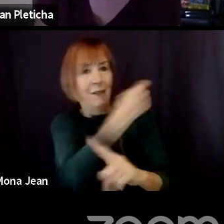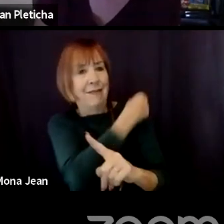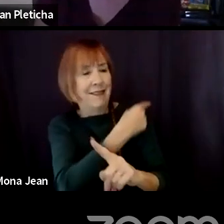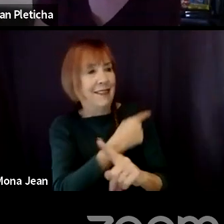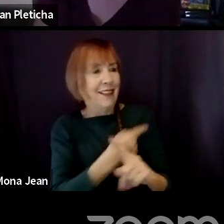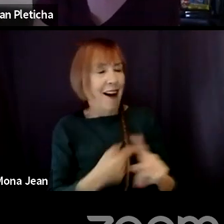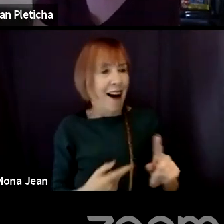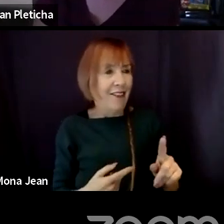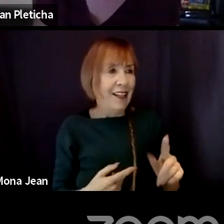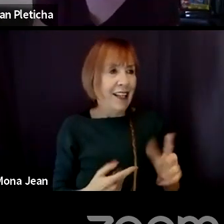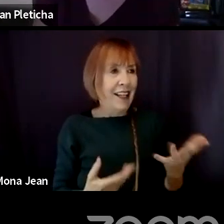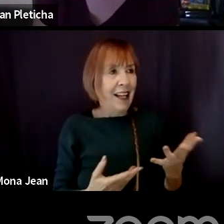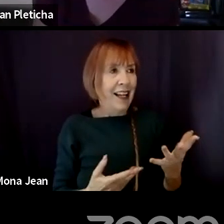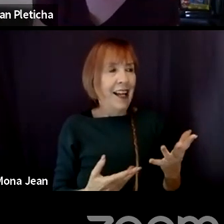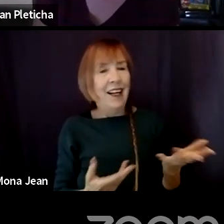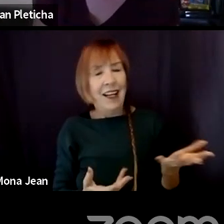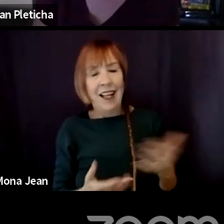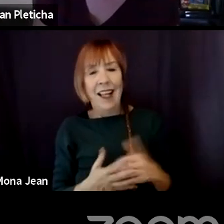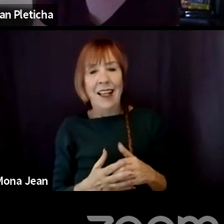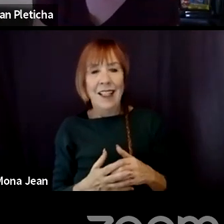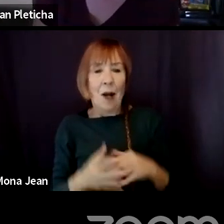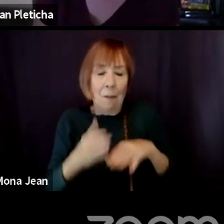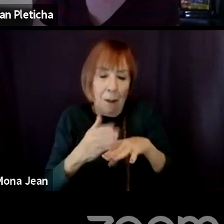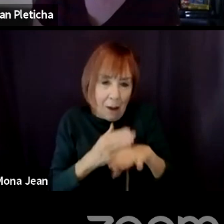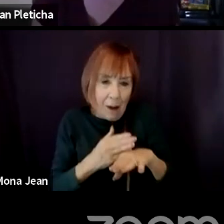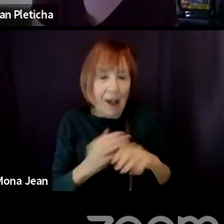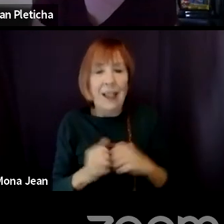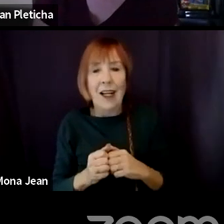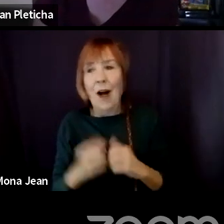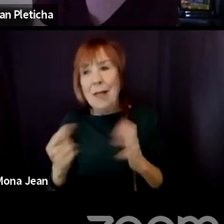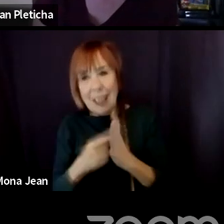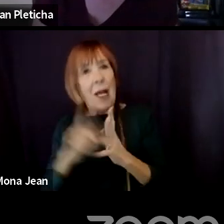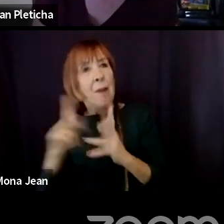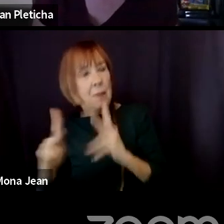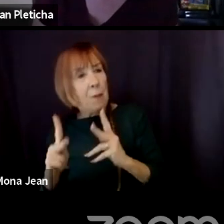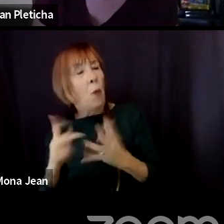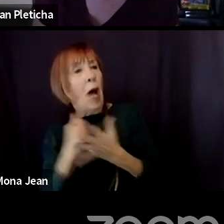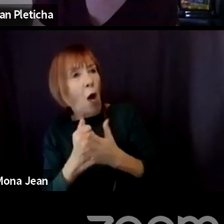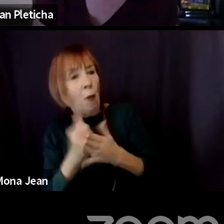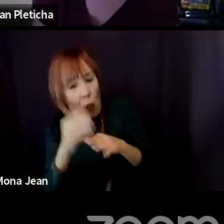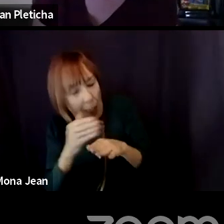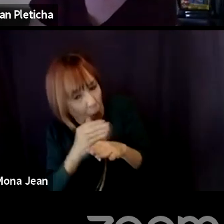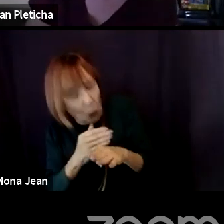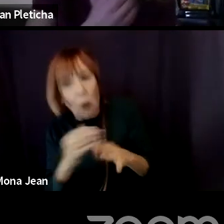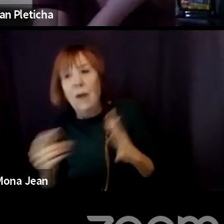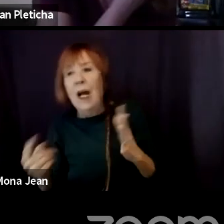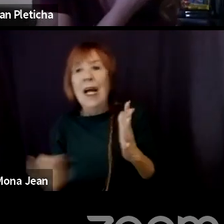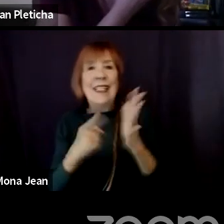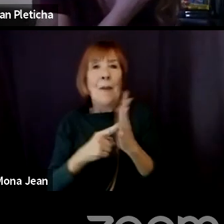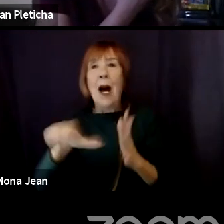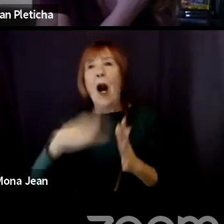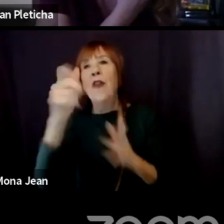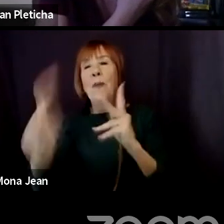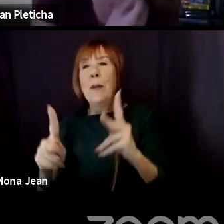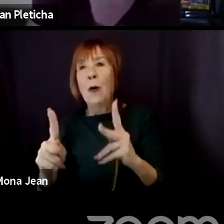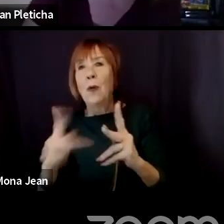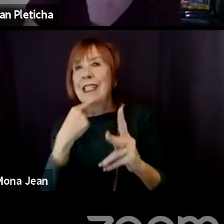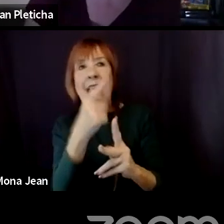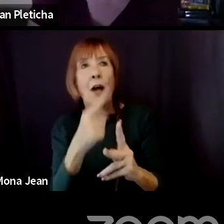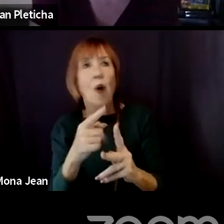and everyone's like, telling you where they would drill. So Marc rather, so moving off of bad notes and good notes,